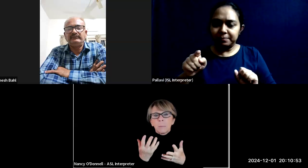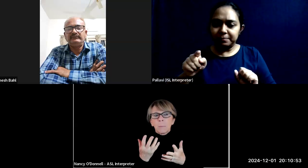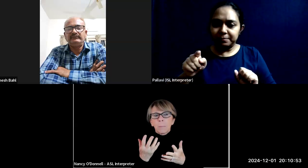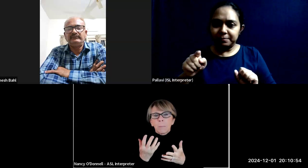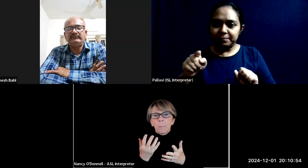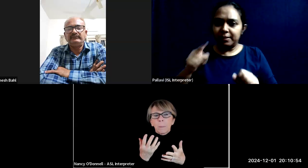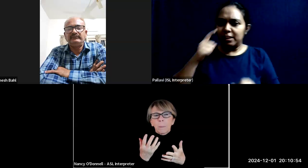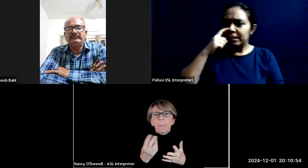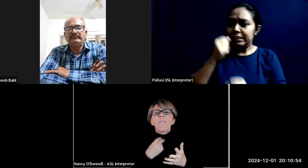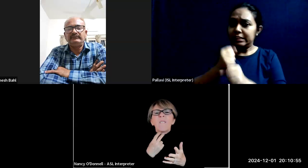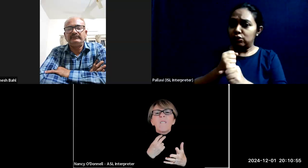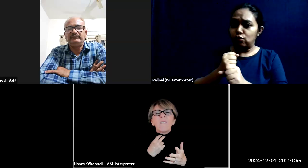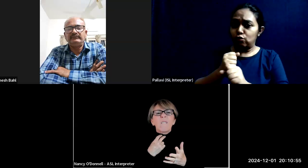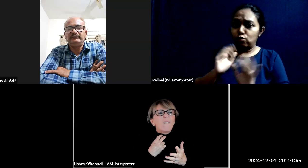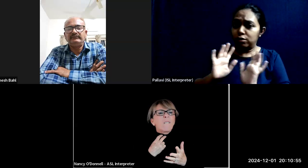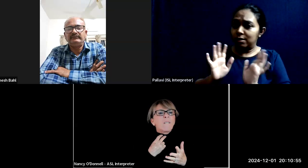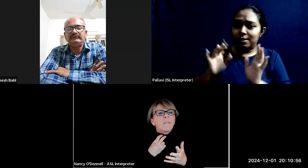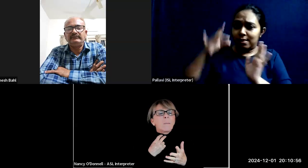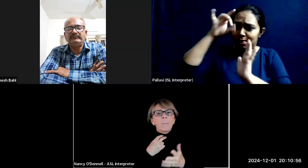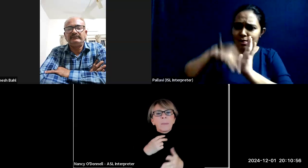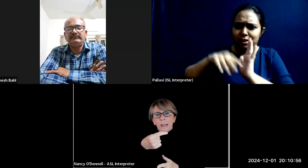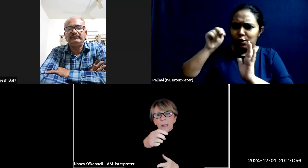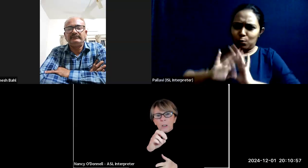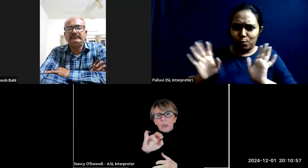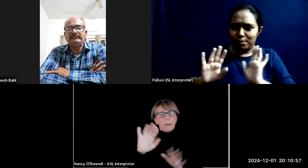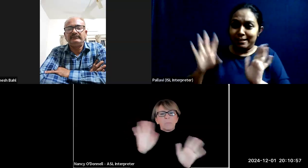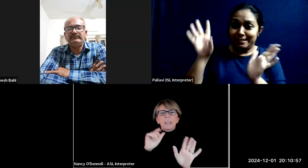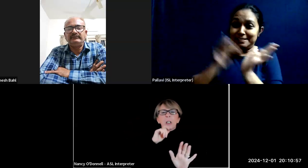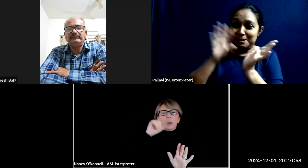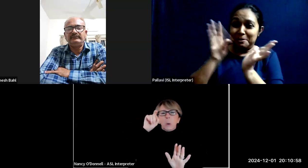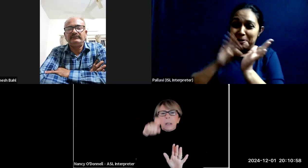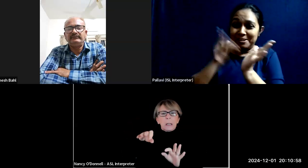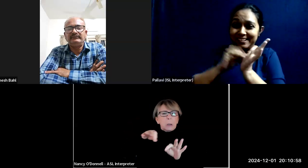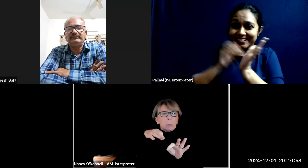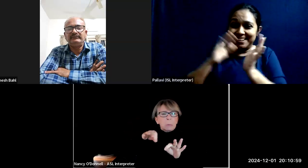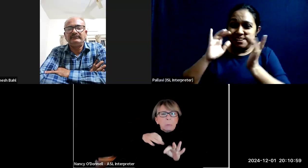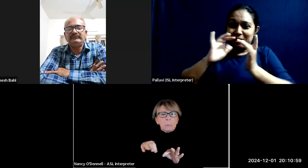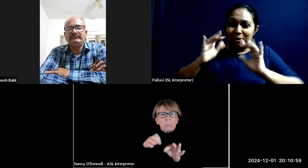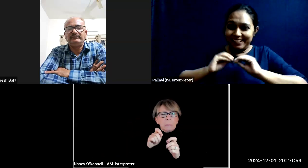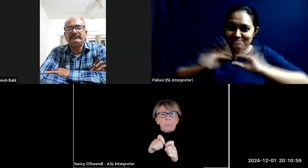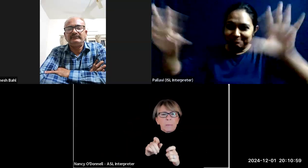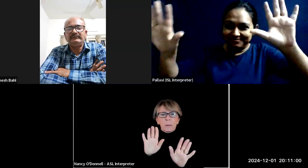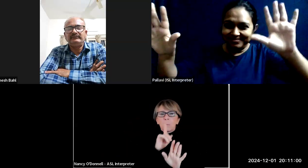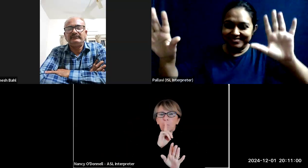[Geri speaking] You don't need to give us details because this is recorded and will be posted on the internet.